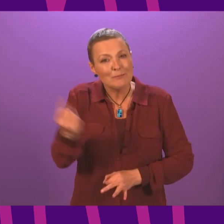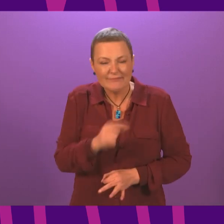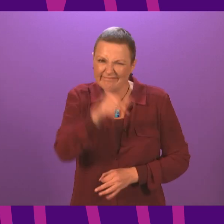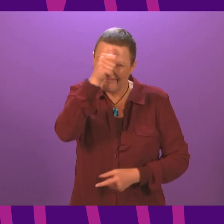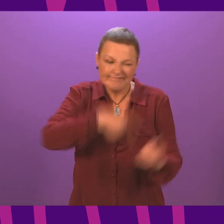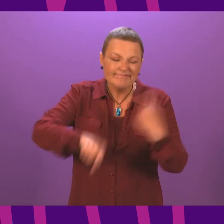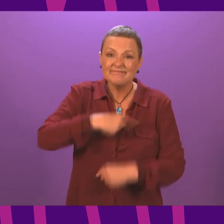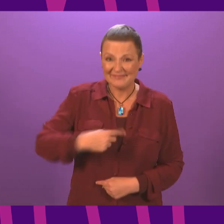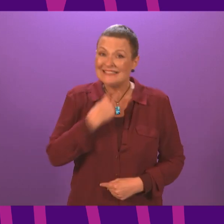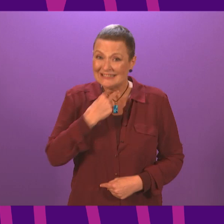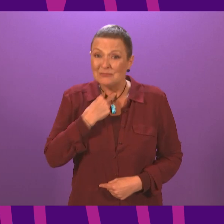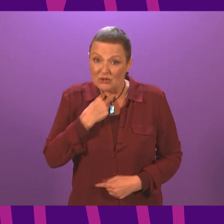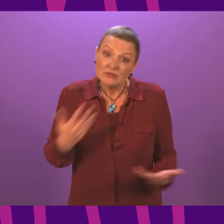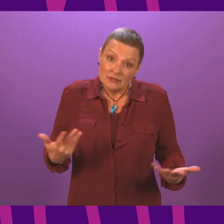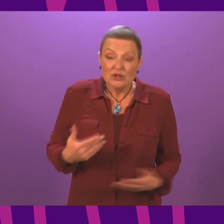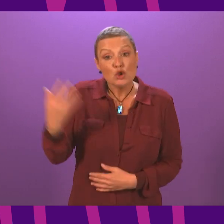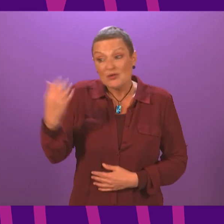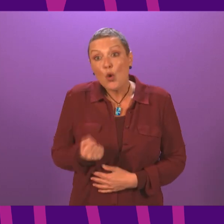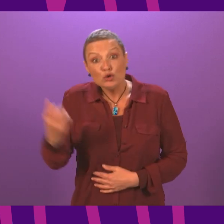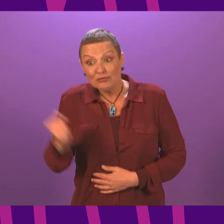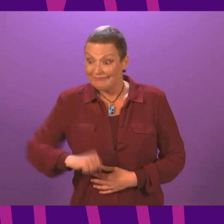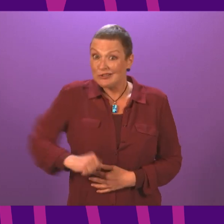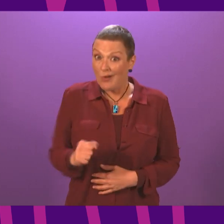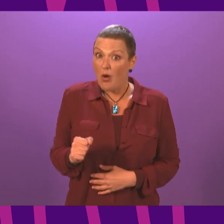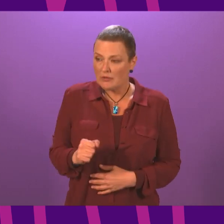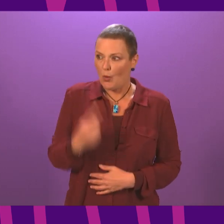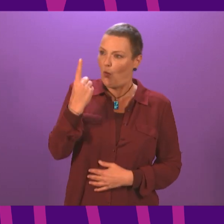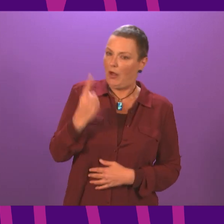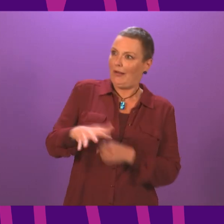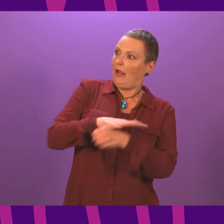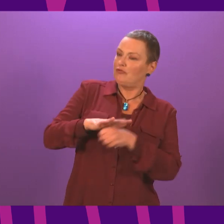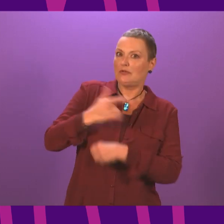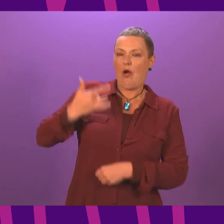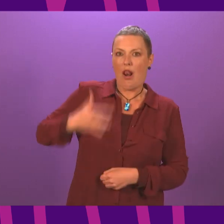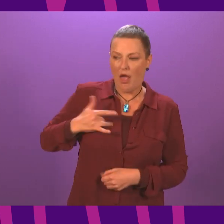to many people. Social security is just one of many areas of our lives that the all-pervasive